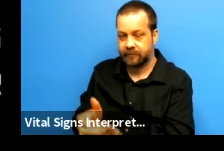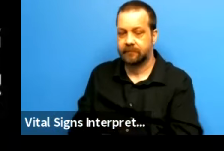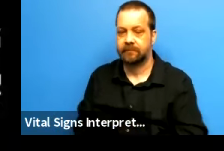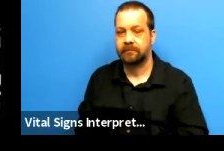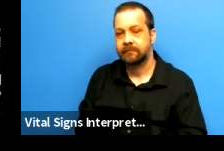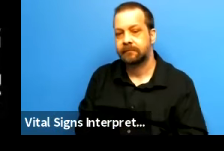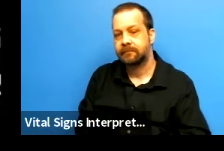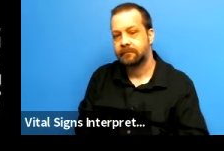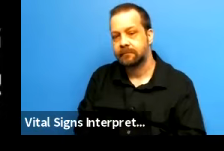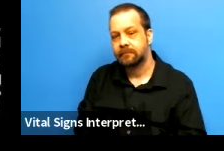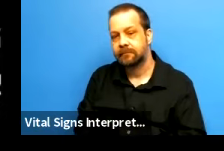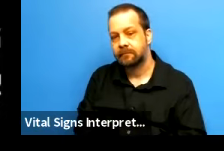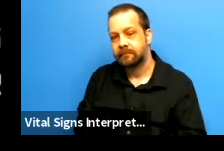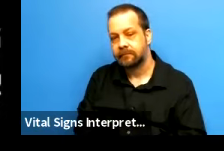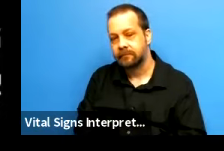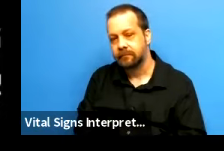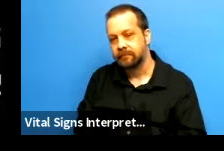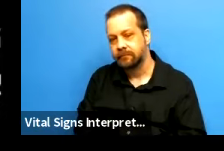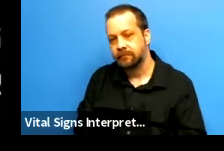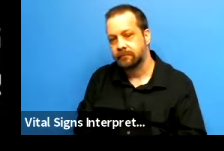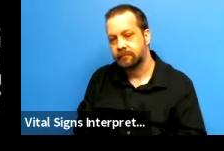So what we want to make sure is that you walk away